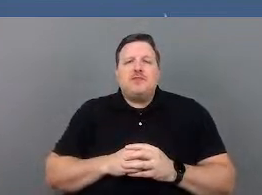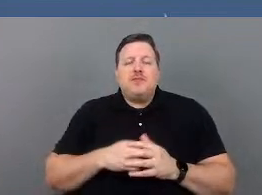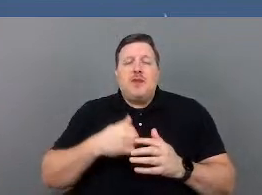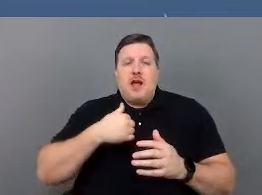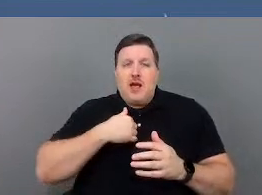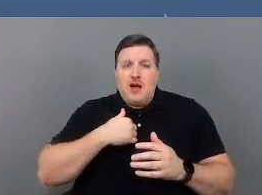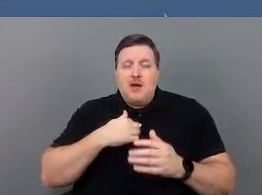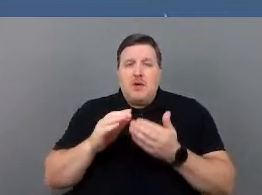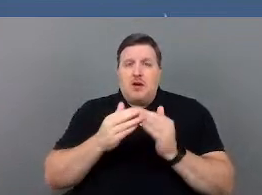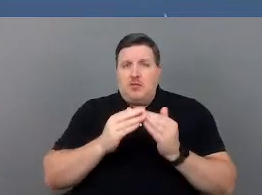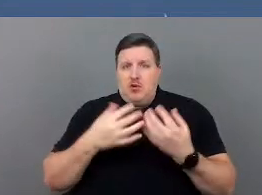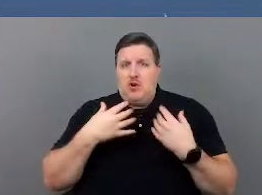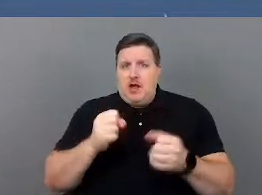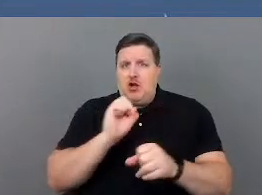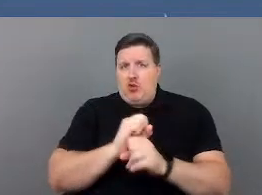HEALTHIER AND SAFER IF THEY HAVE ENOUGH TO EAT, THEY